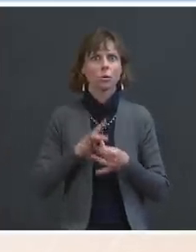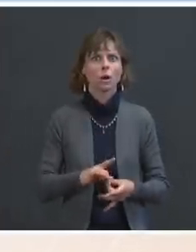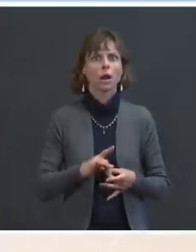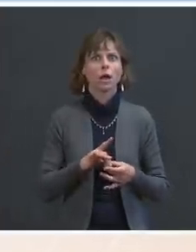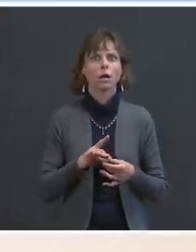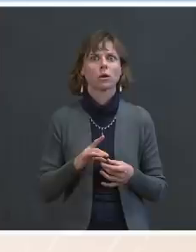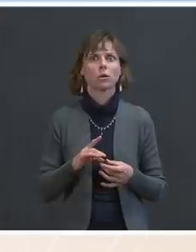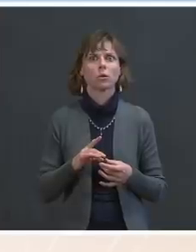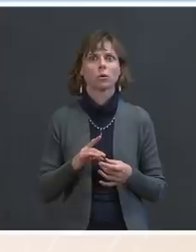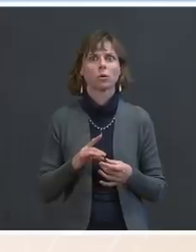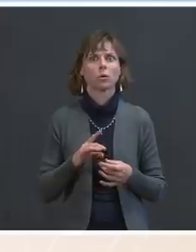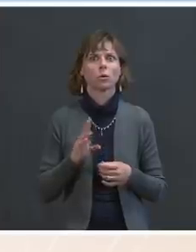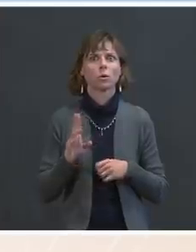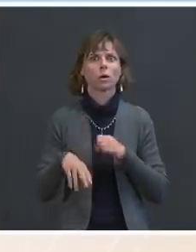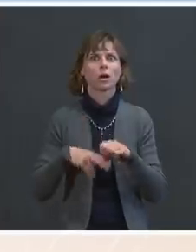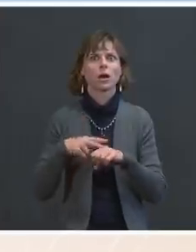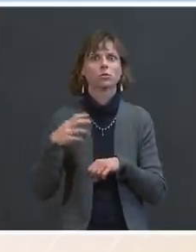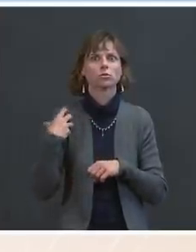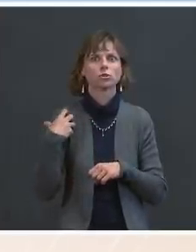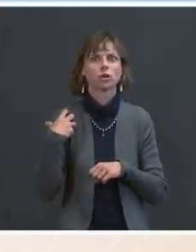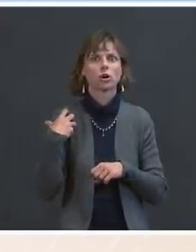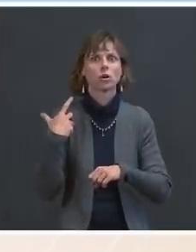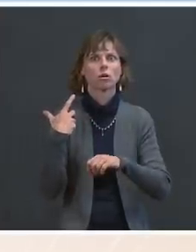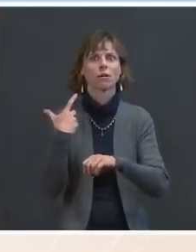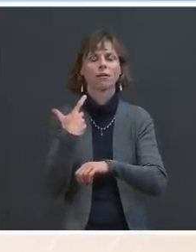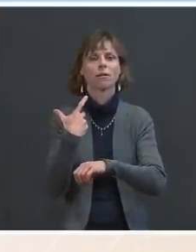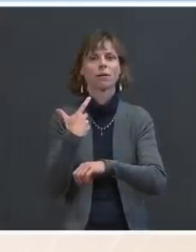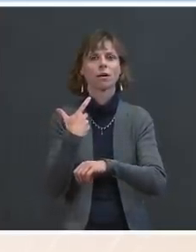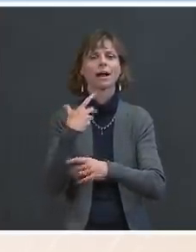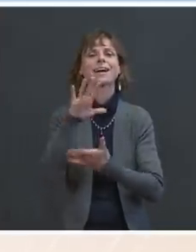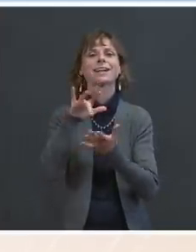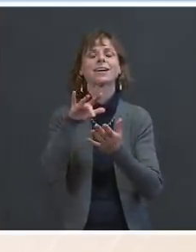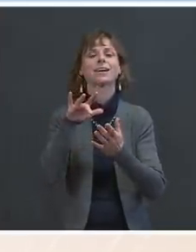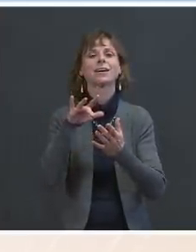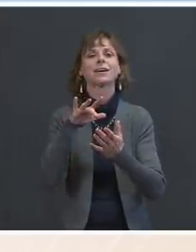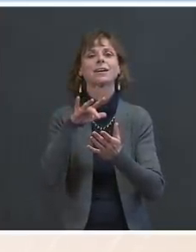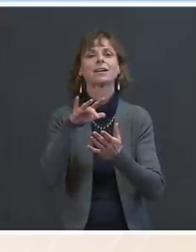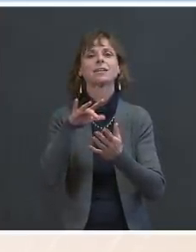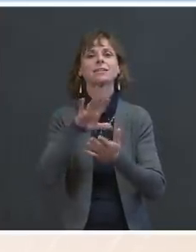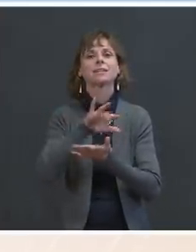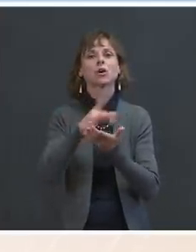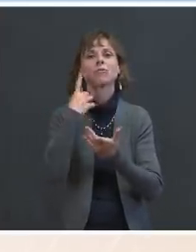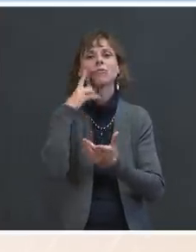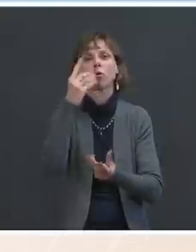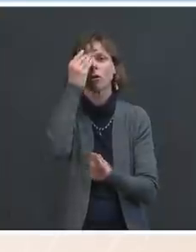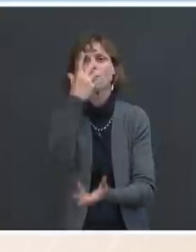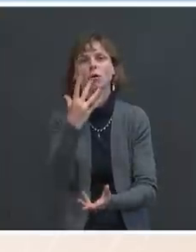national clearinghouse for vaccine information. You know, we here in the Bloomberg seat are very interested to know your answer on that.